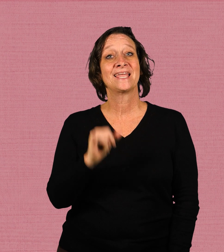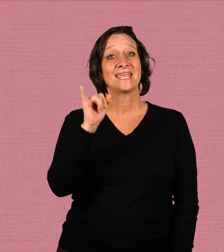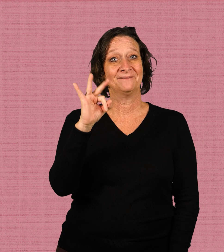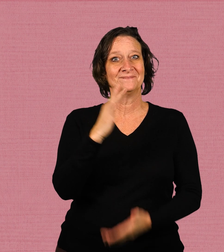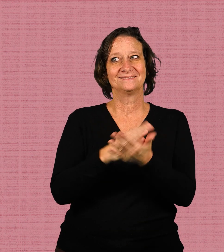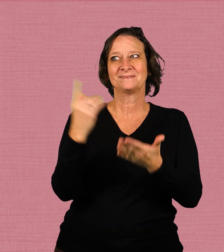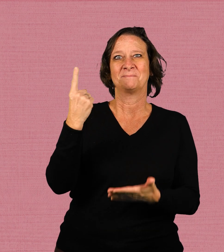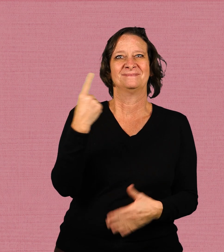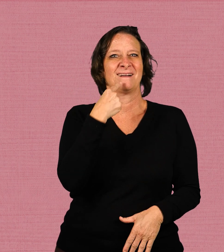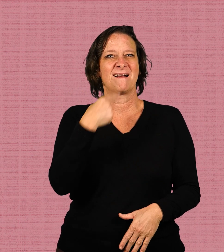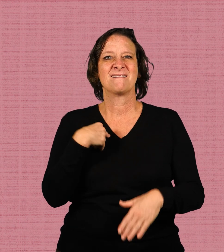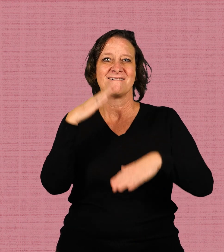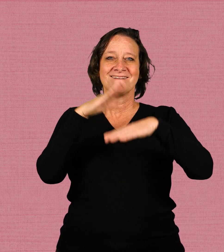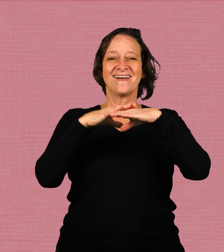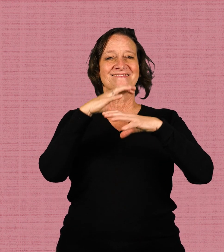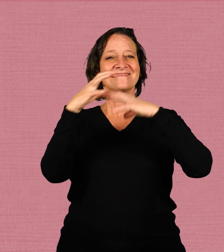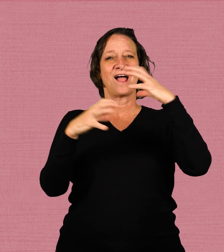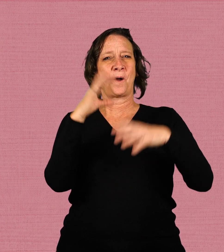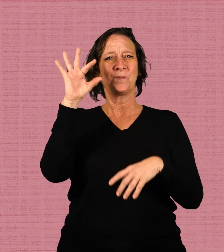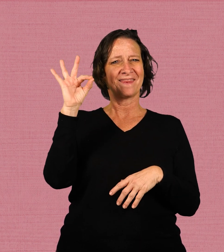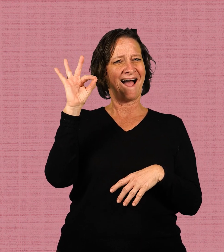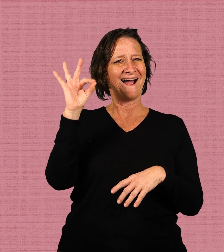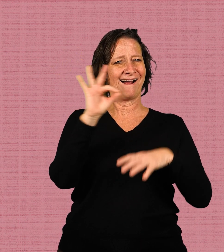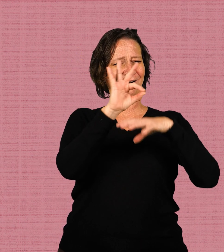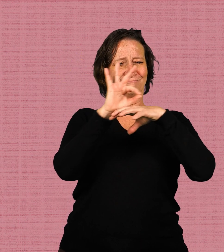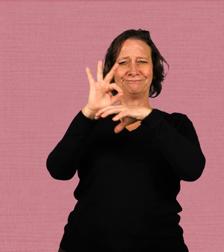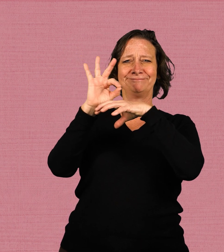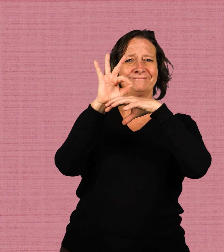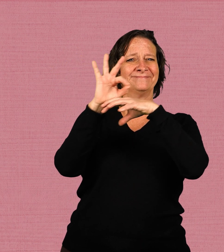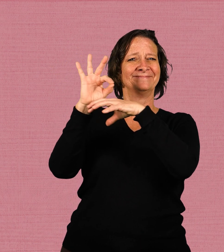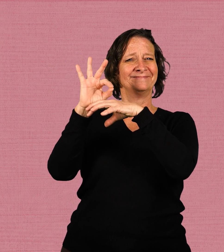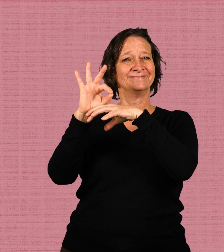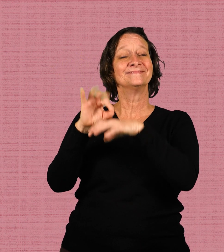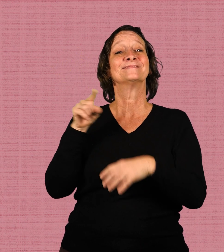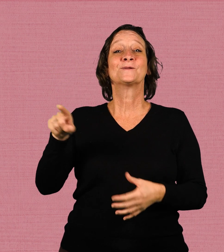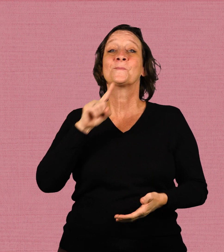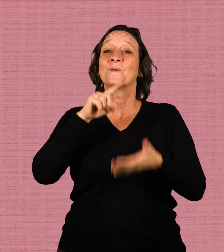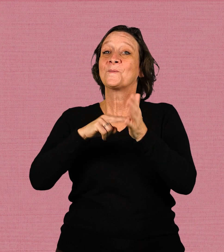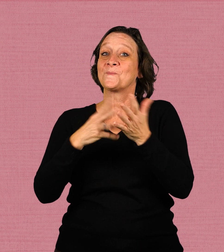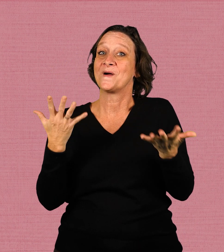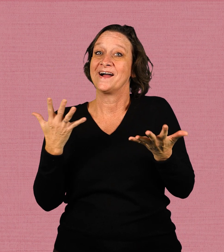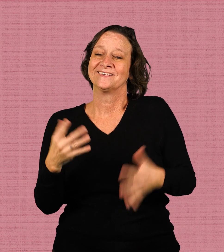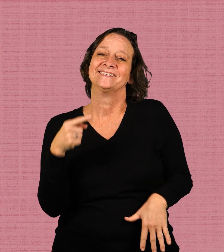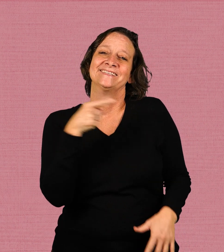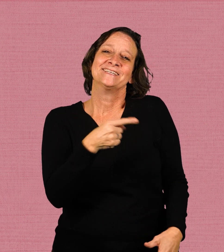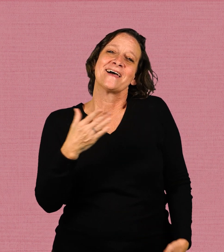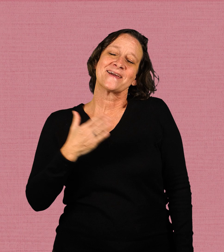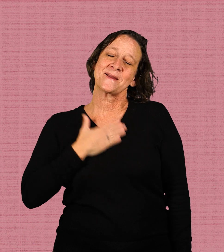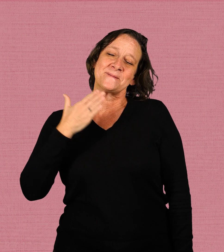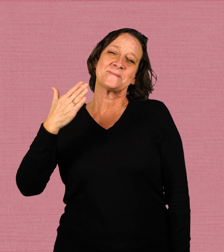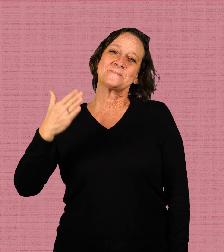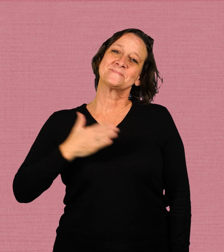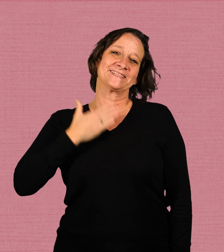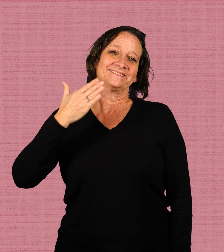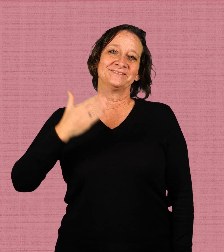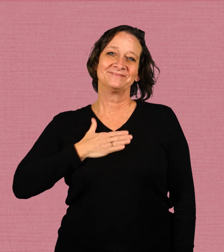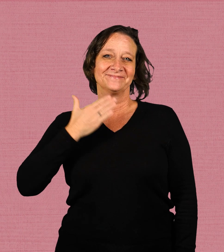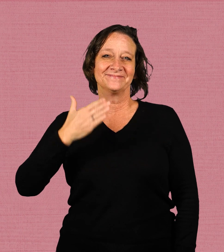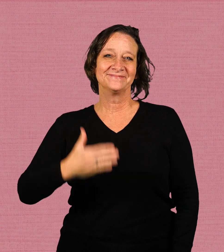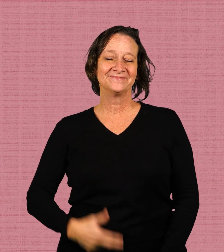If someone says, “I’m on cloud nine,” he really means that he is very happy.